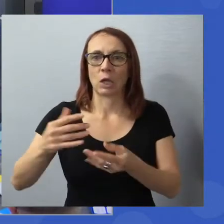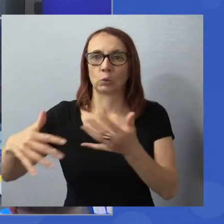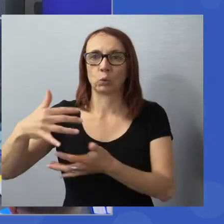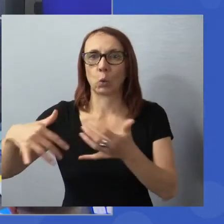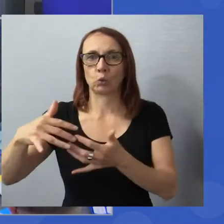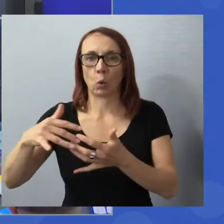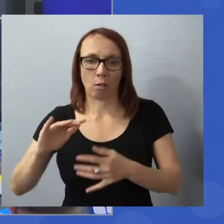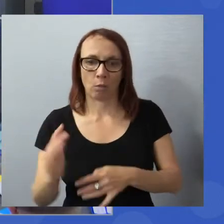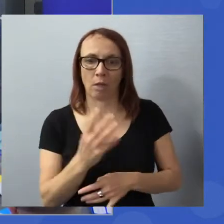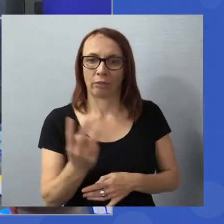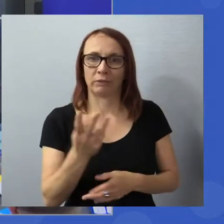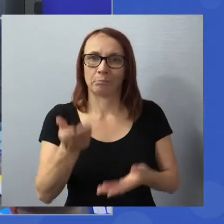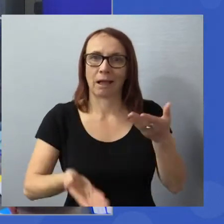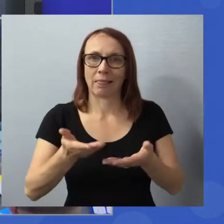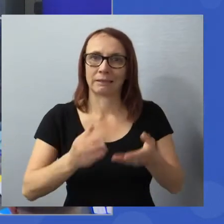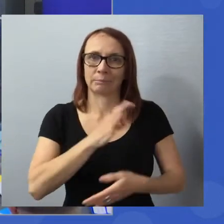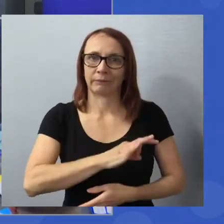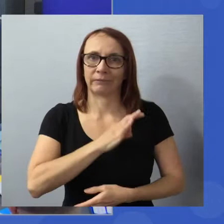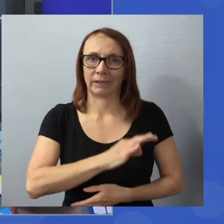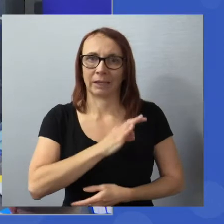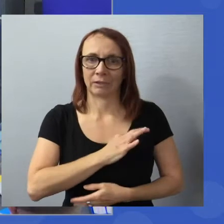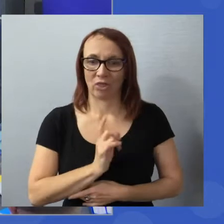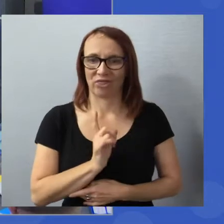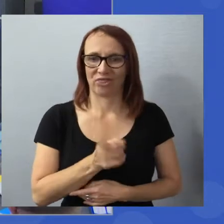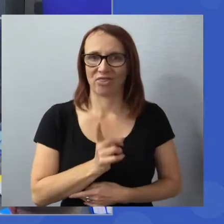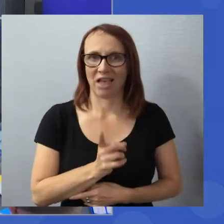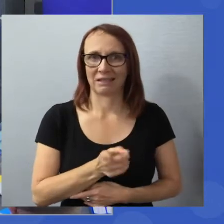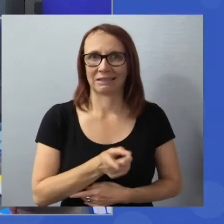citizens and that is the thing that is your priority area of actions this is